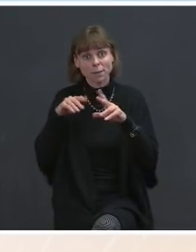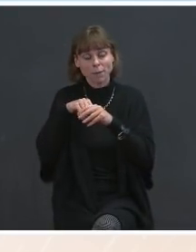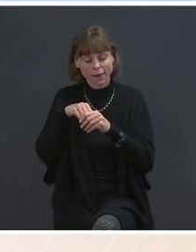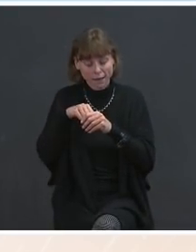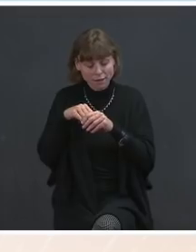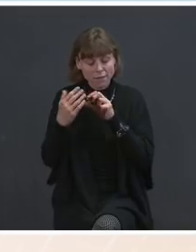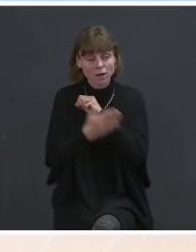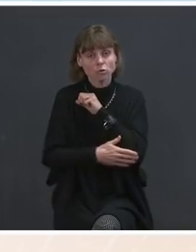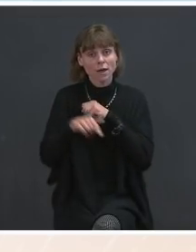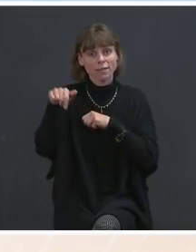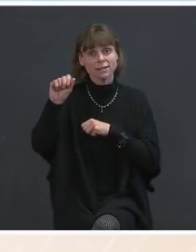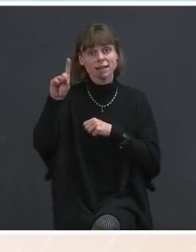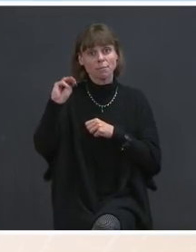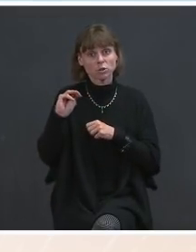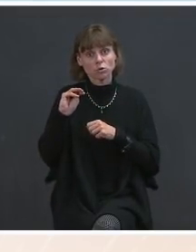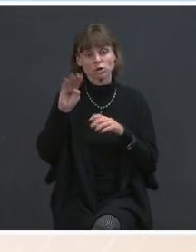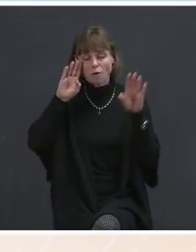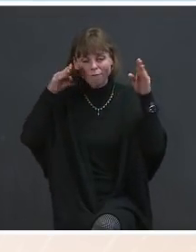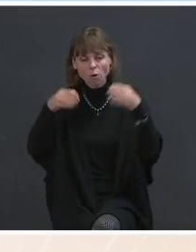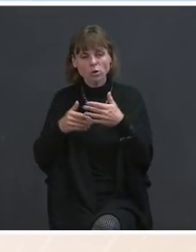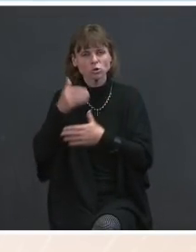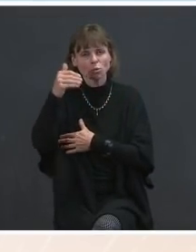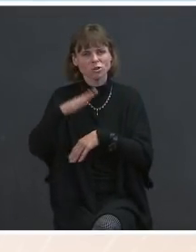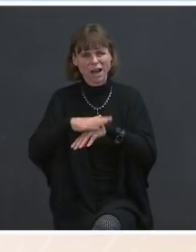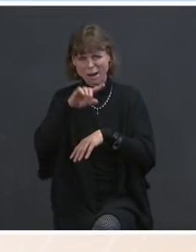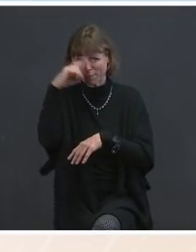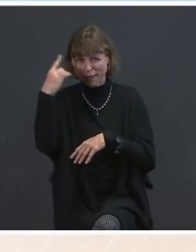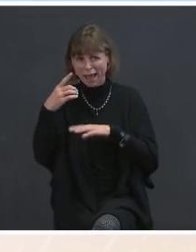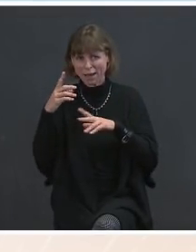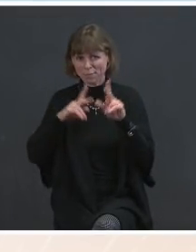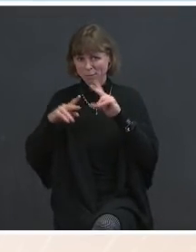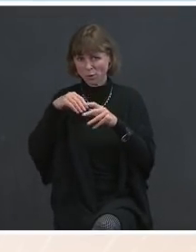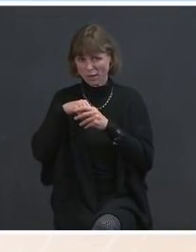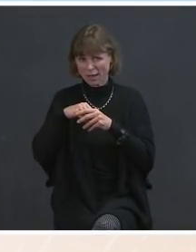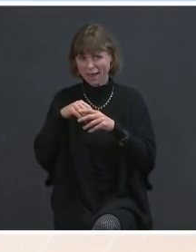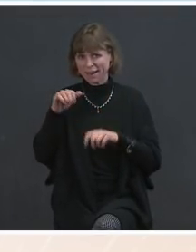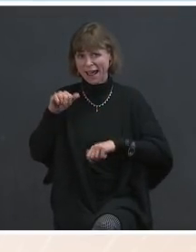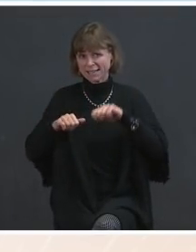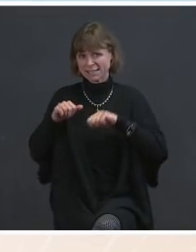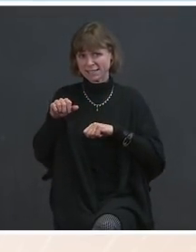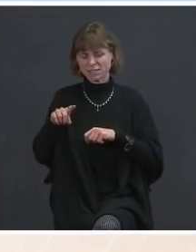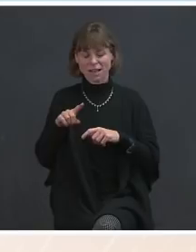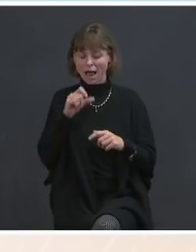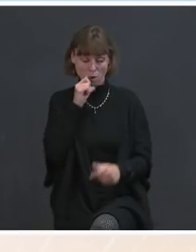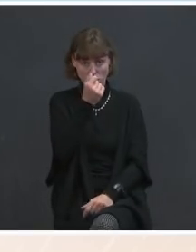and their hesitancy for the vaccine? Ms. Psaki: I may not be understanding your question. We're not perfect -- The Press: So I would say, as law- --